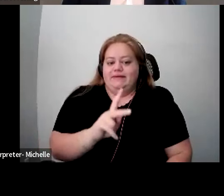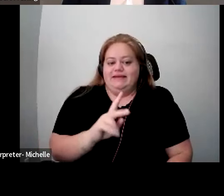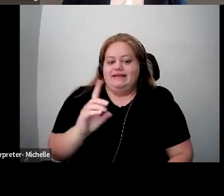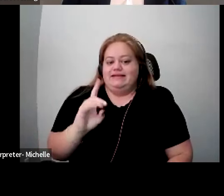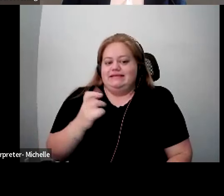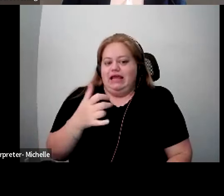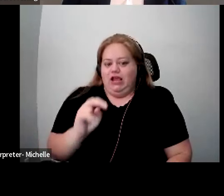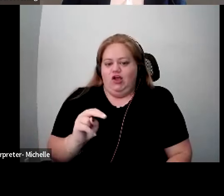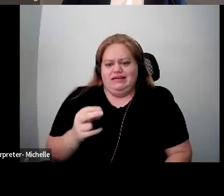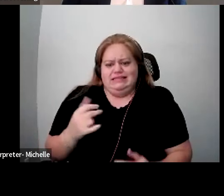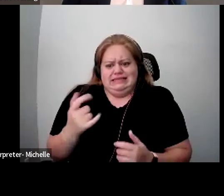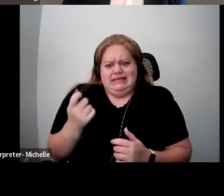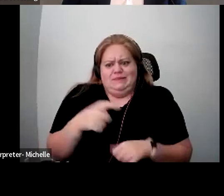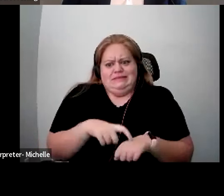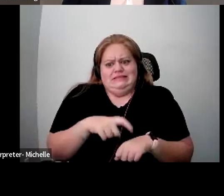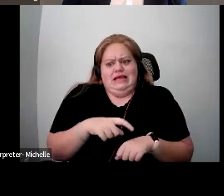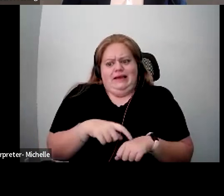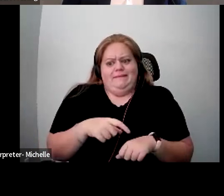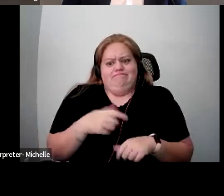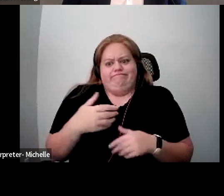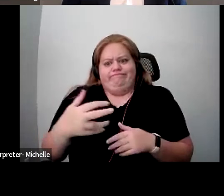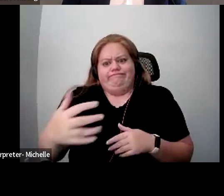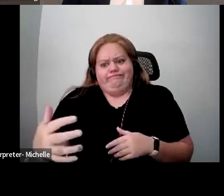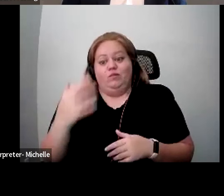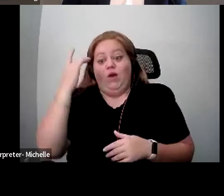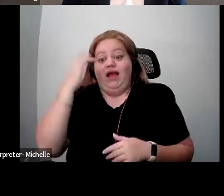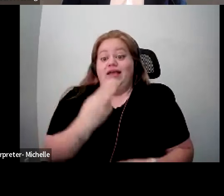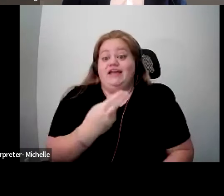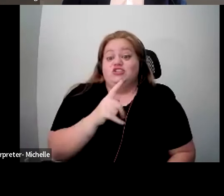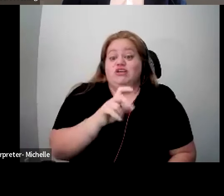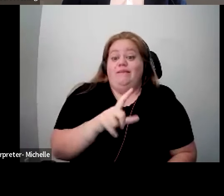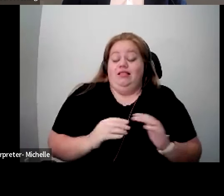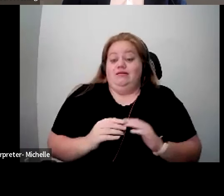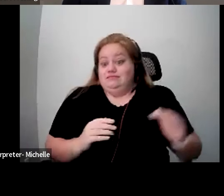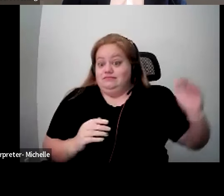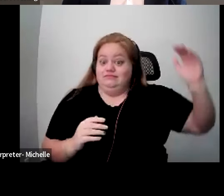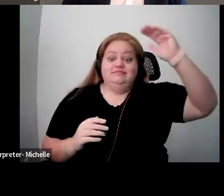Because HTML is now at the level where PDF needs still